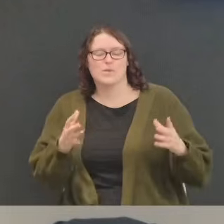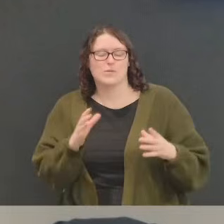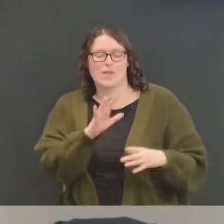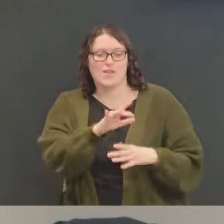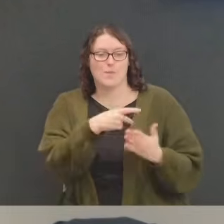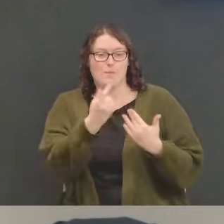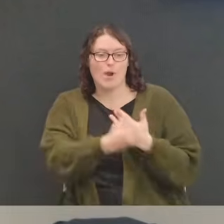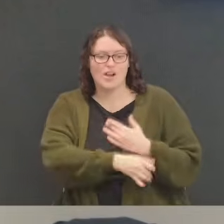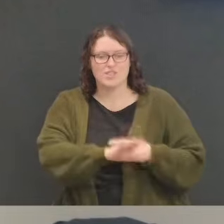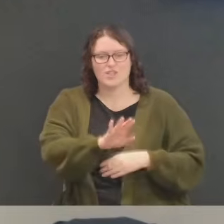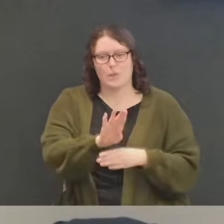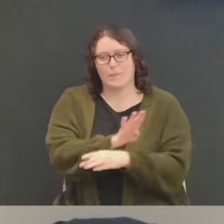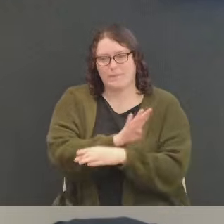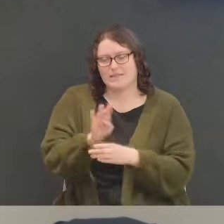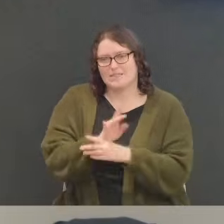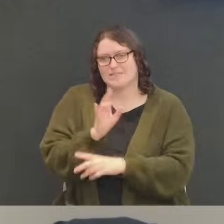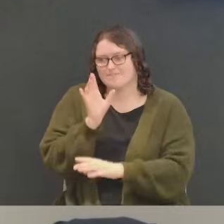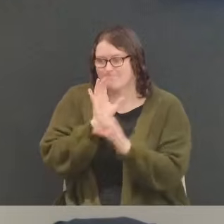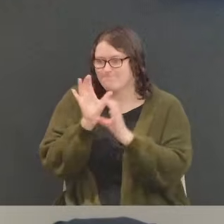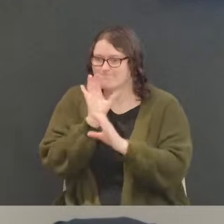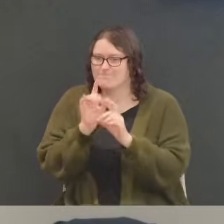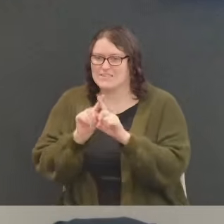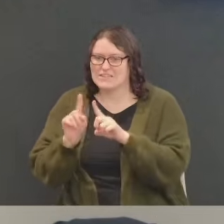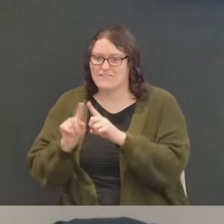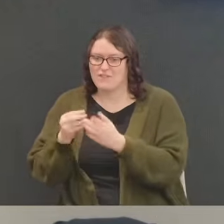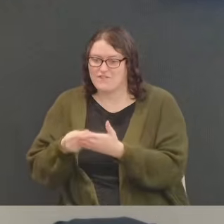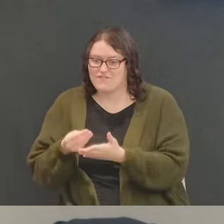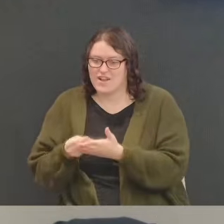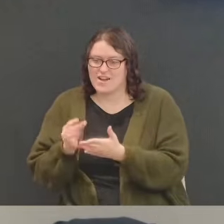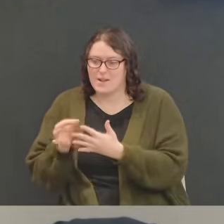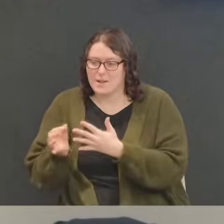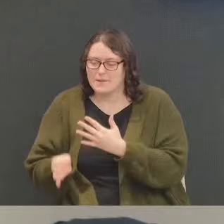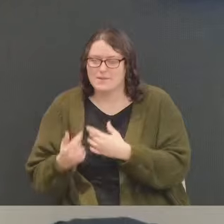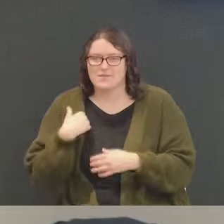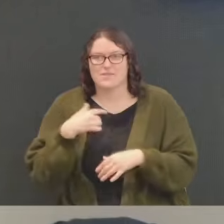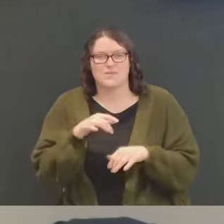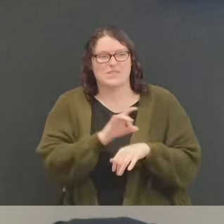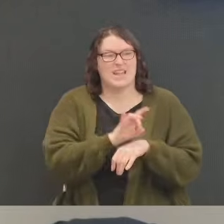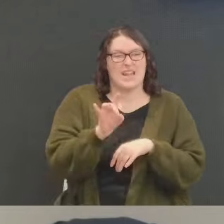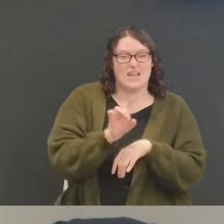businesses and looking at funding. So, I stayed there. It was from 8 to 1. I purposely stayed